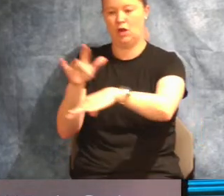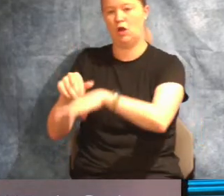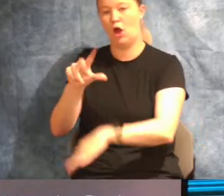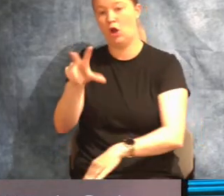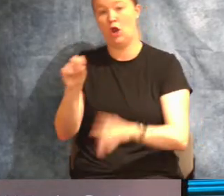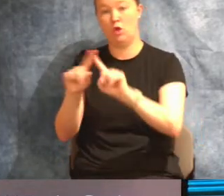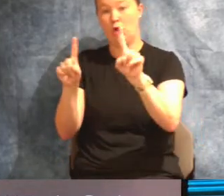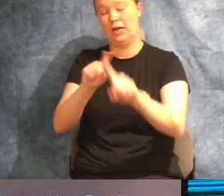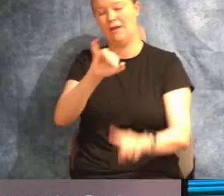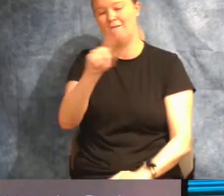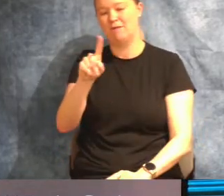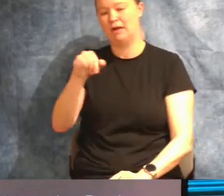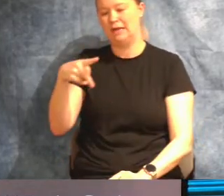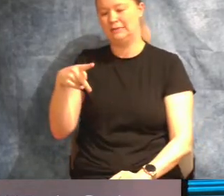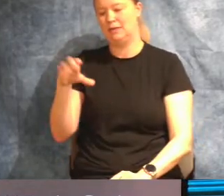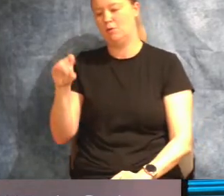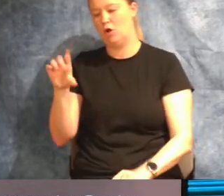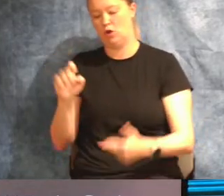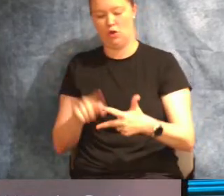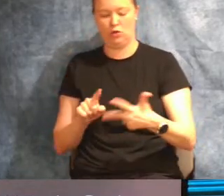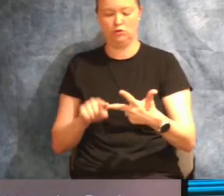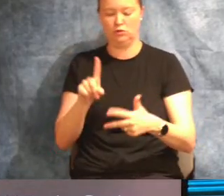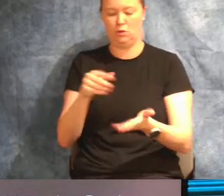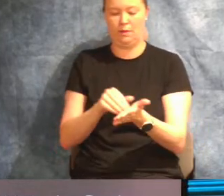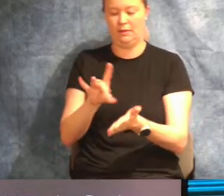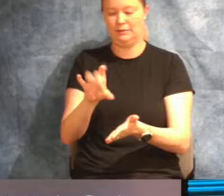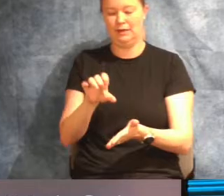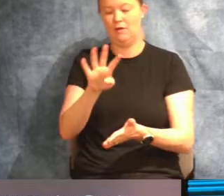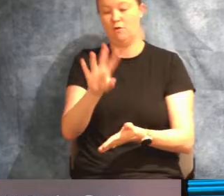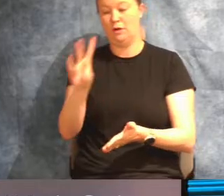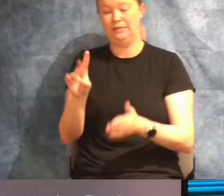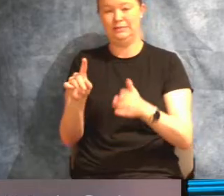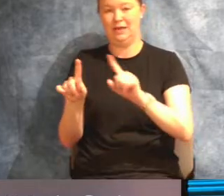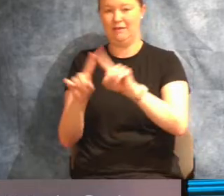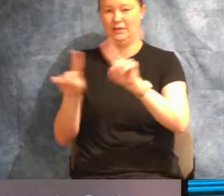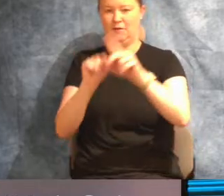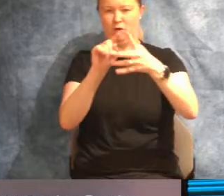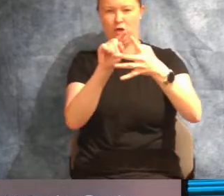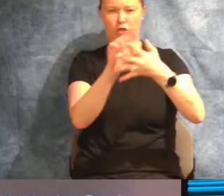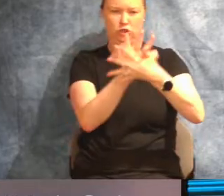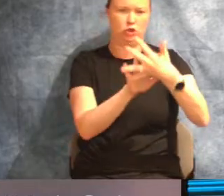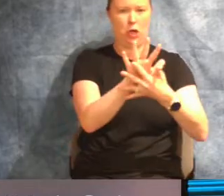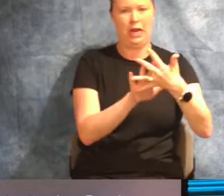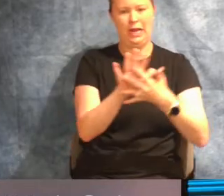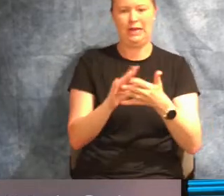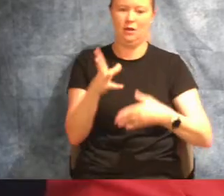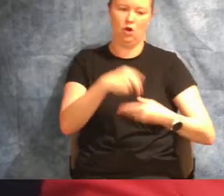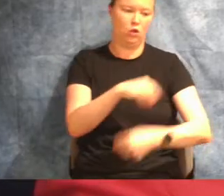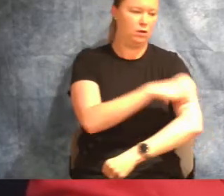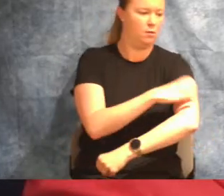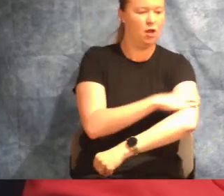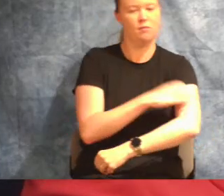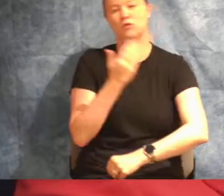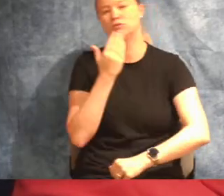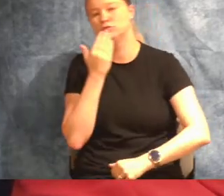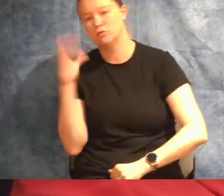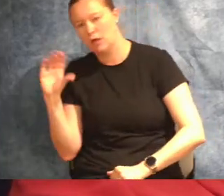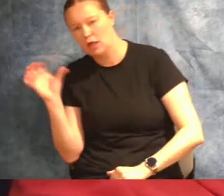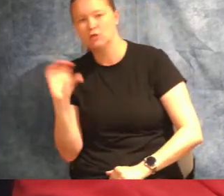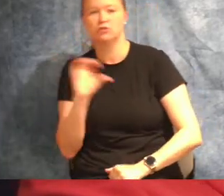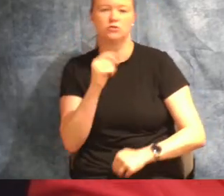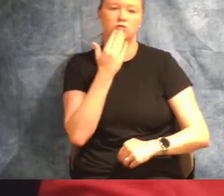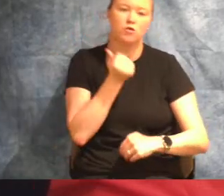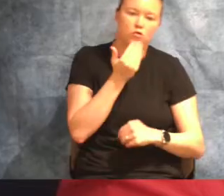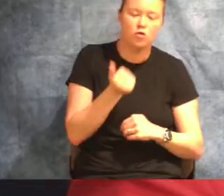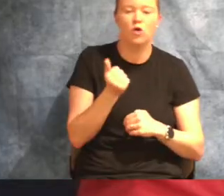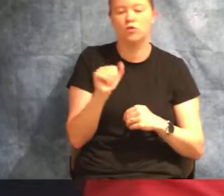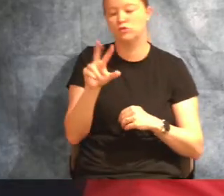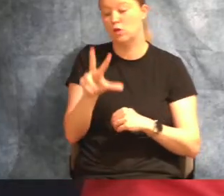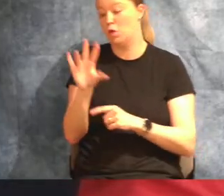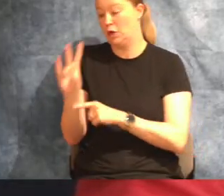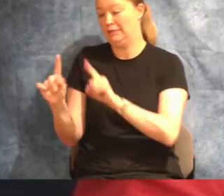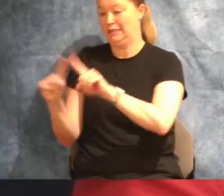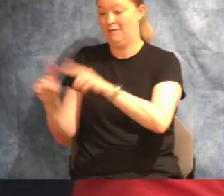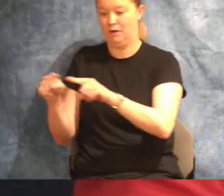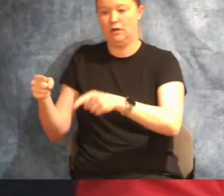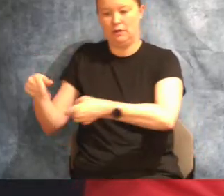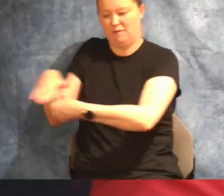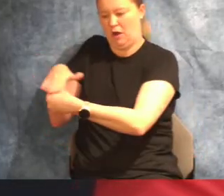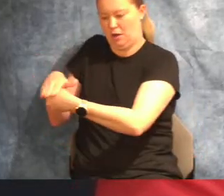codes. 1847 screenings including blood pressure, cholesterol, glucose, 37 different neighborhoods,